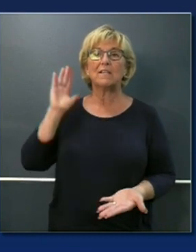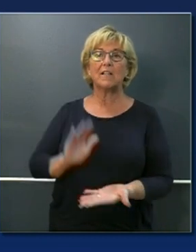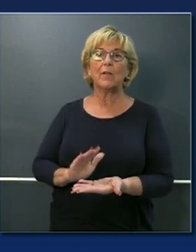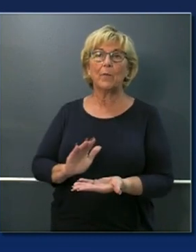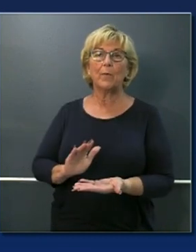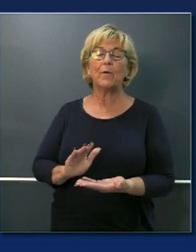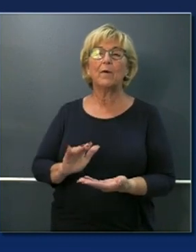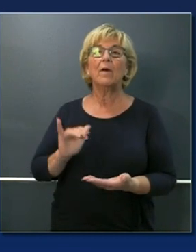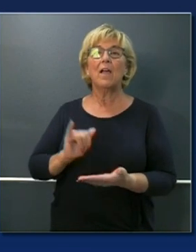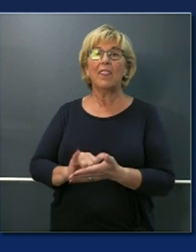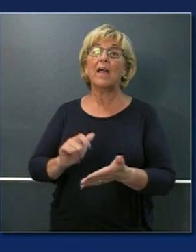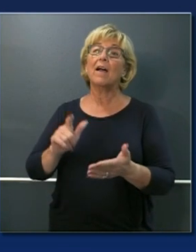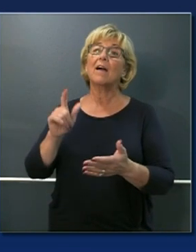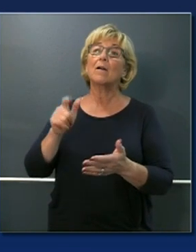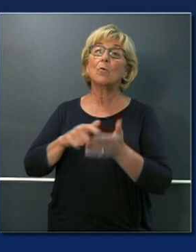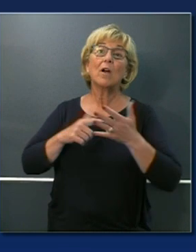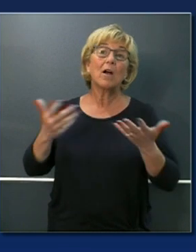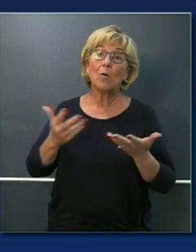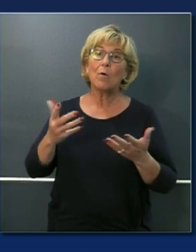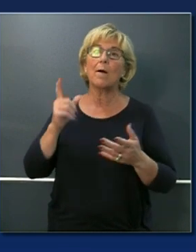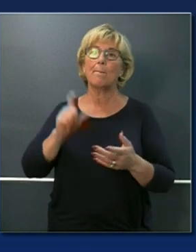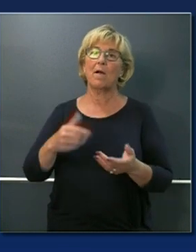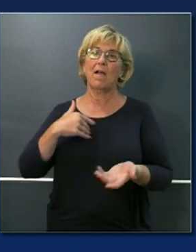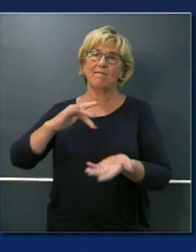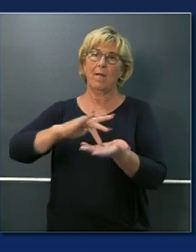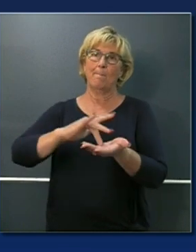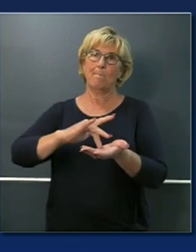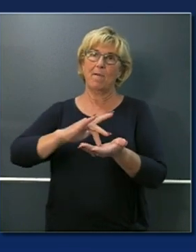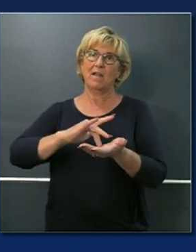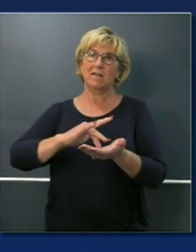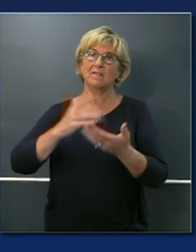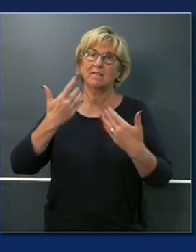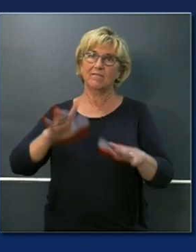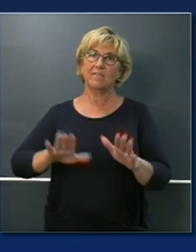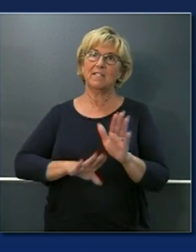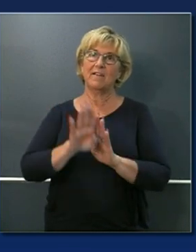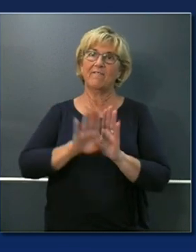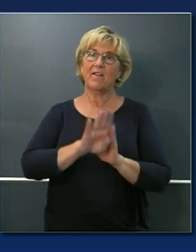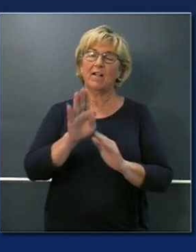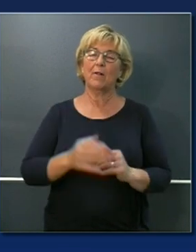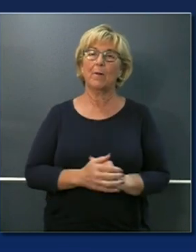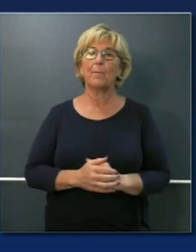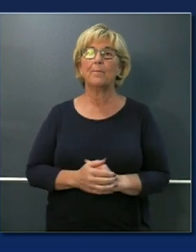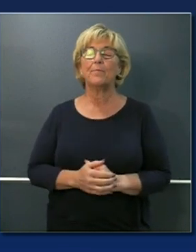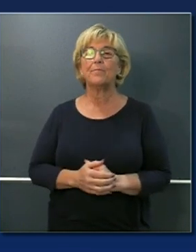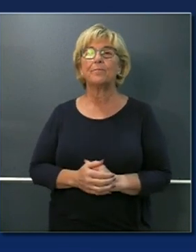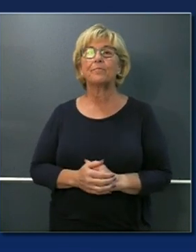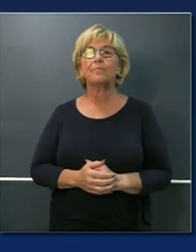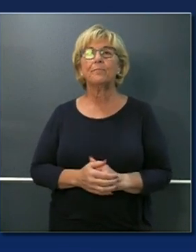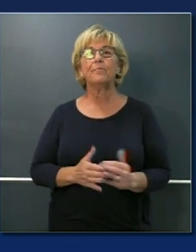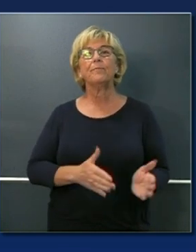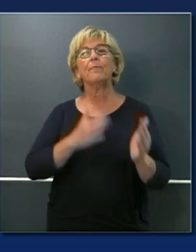FINALLY STAGE 4 IS WHERE WE BEGIN TO MODIFY THESE DATA MORTAR AND THE PEOPLE MOVING